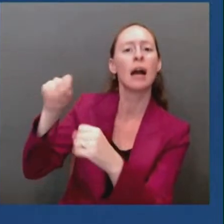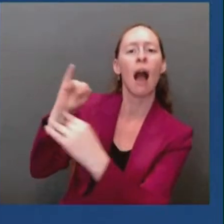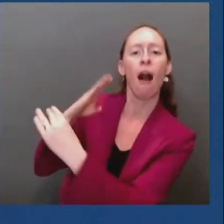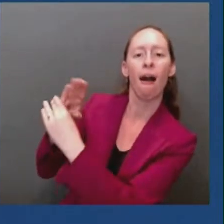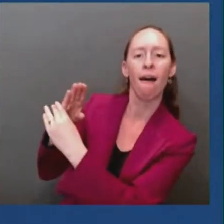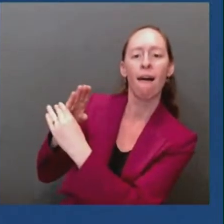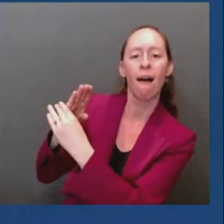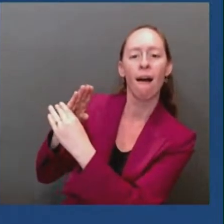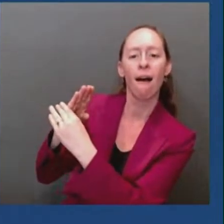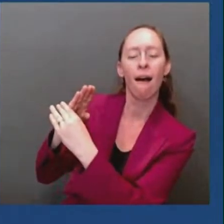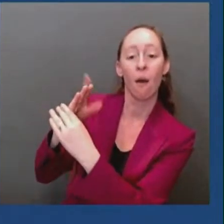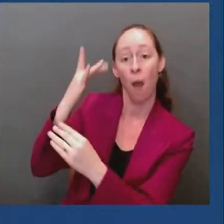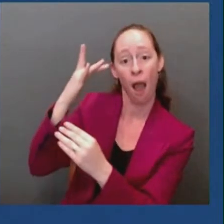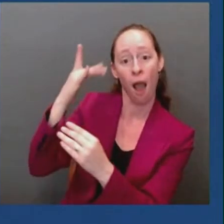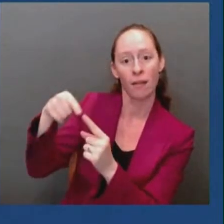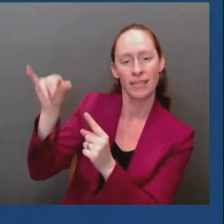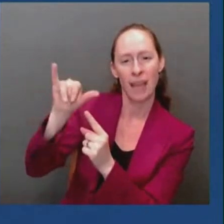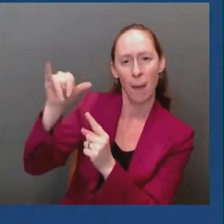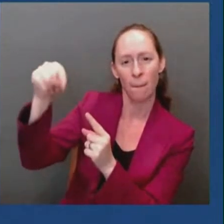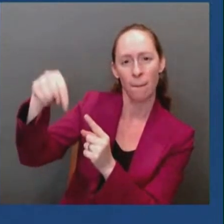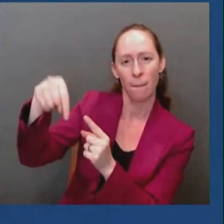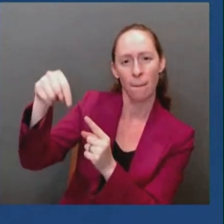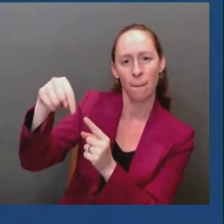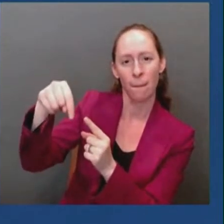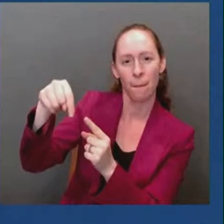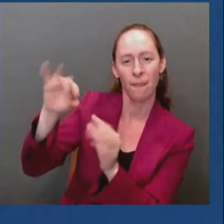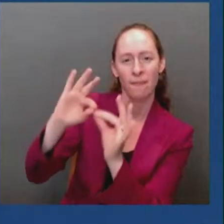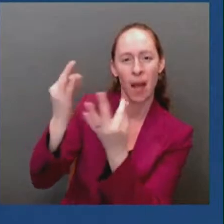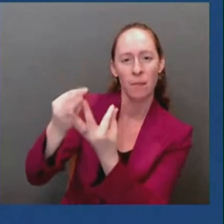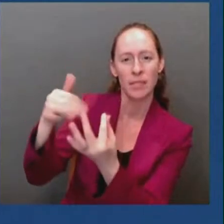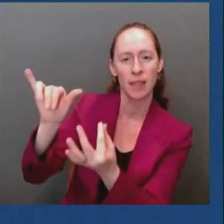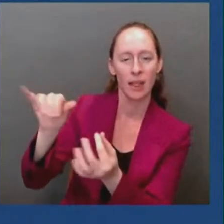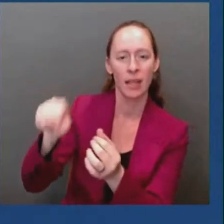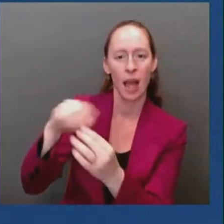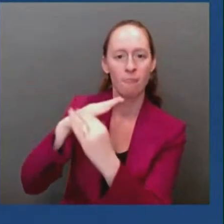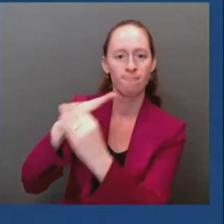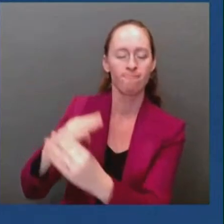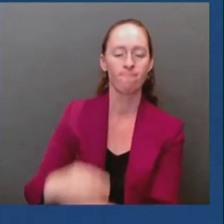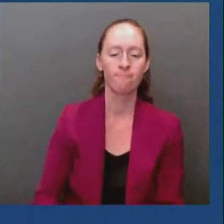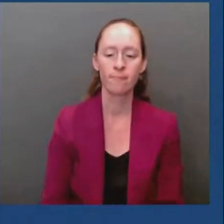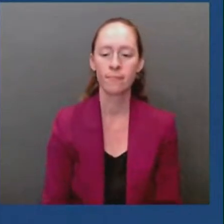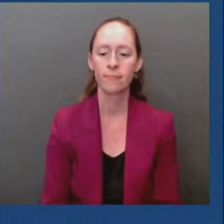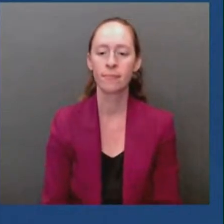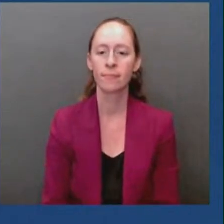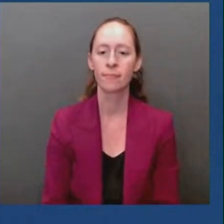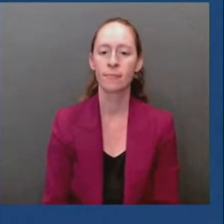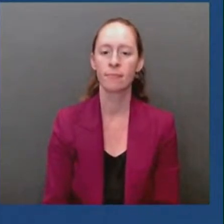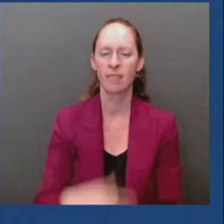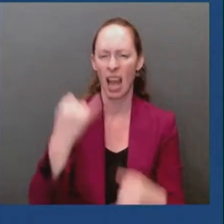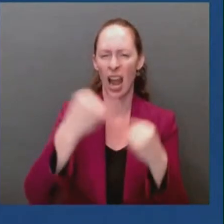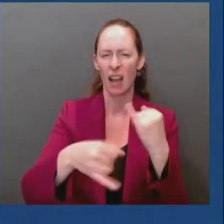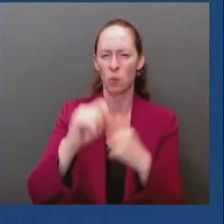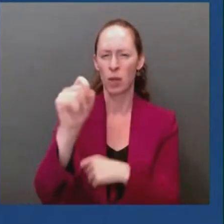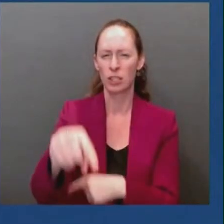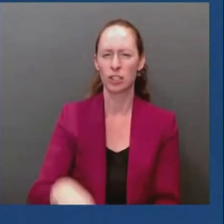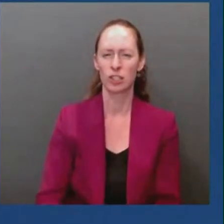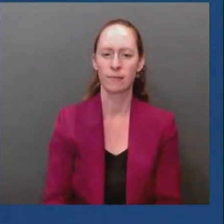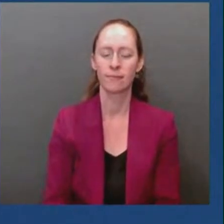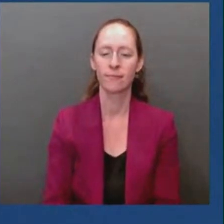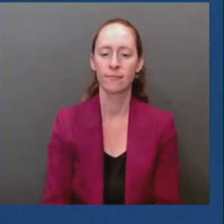MIGHT ANTICIPATION ANOTHER VARIANT GO THROUGH.